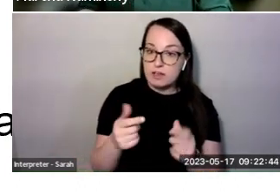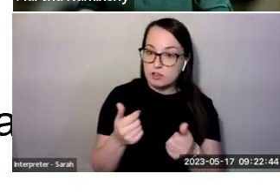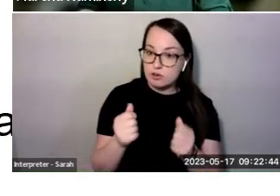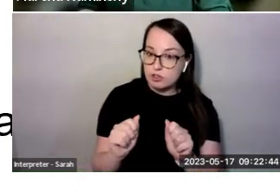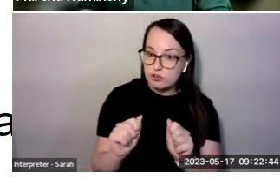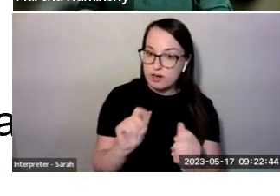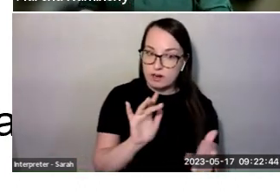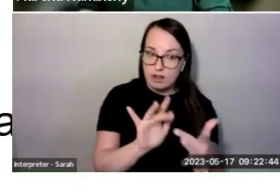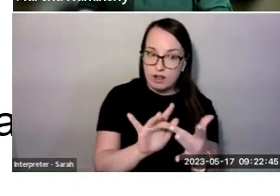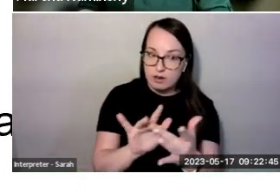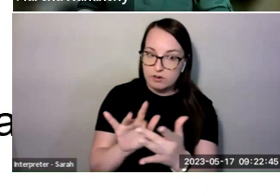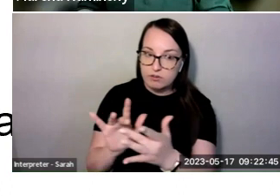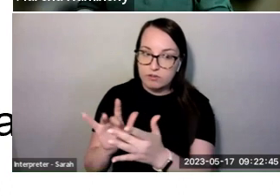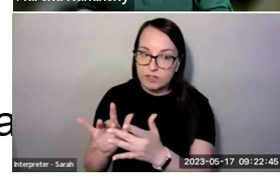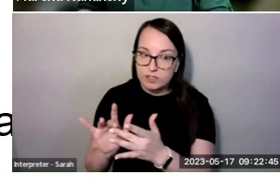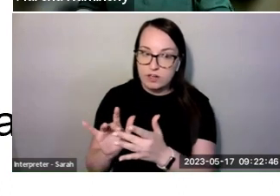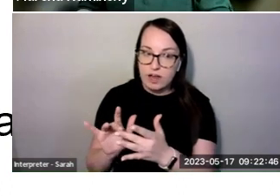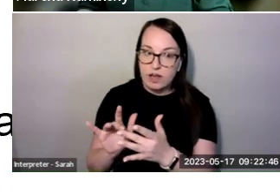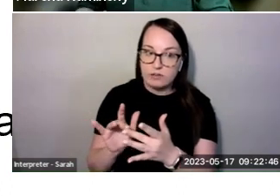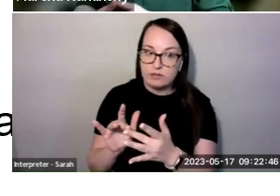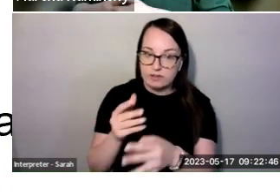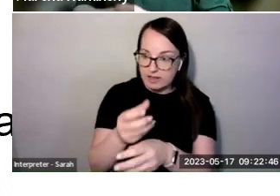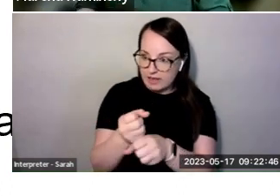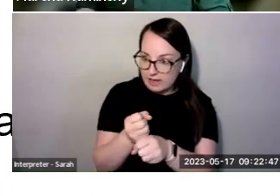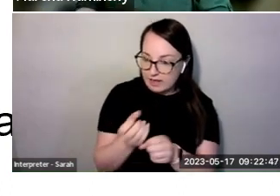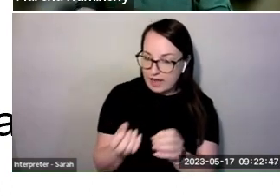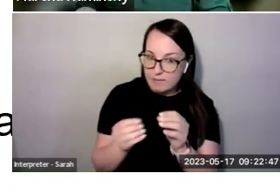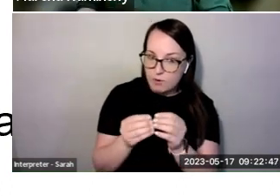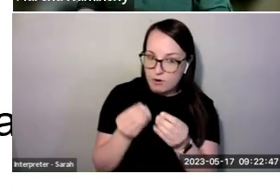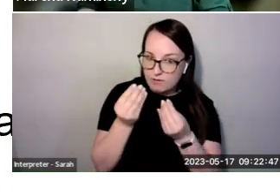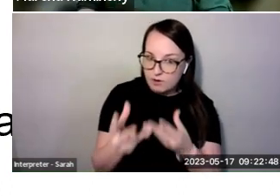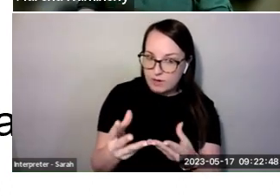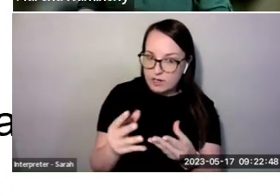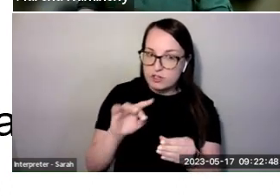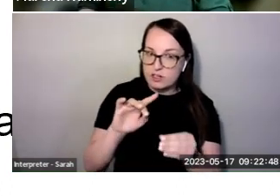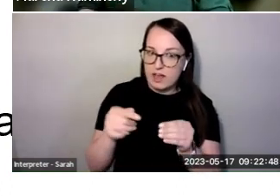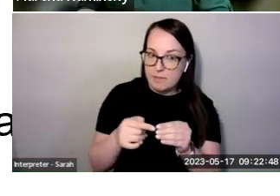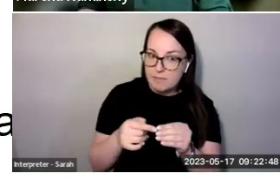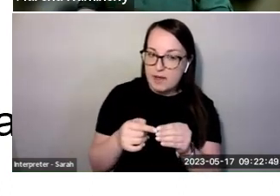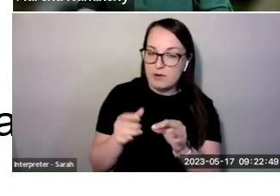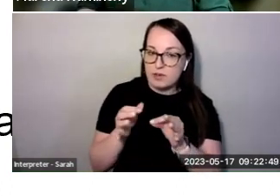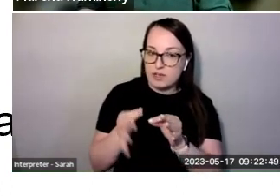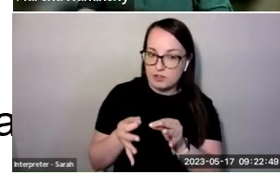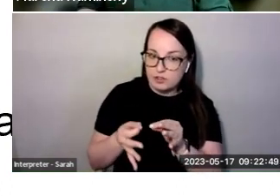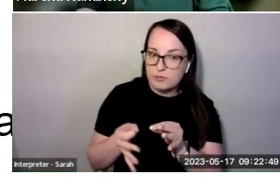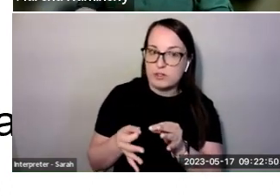Participants such as you guys, reaching out and trying to gain more